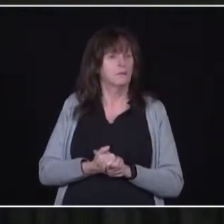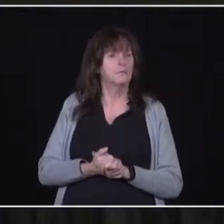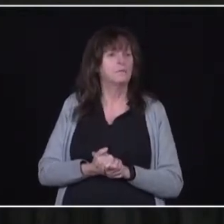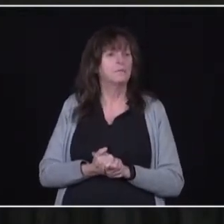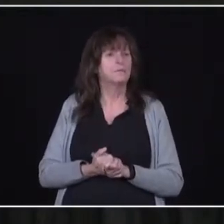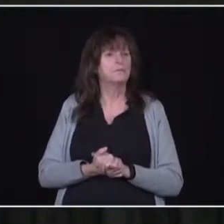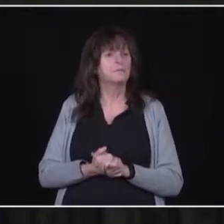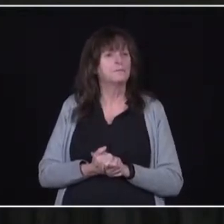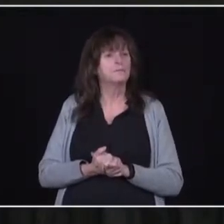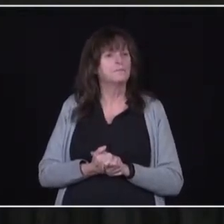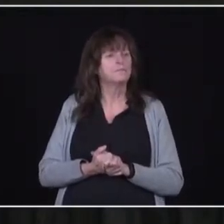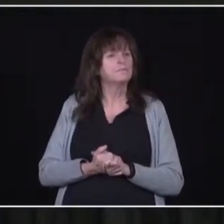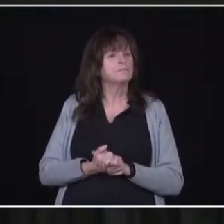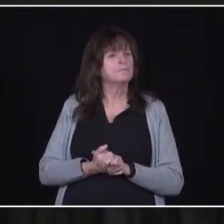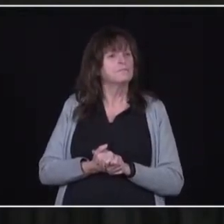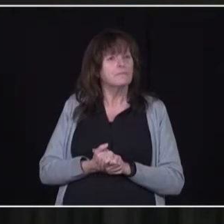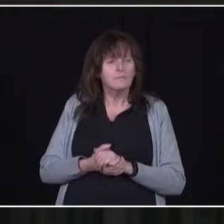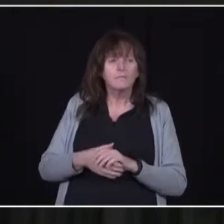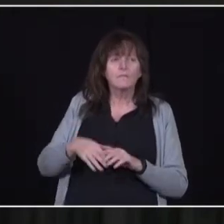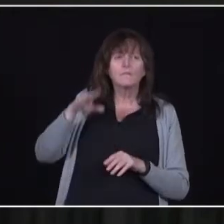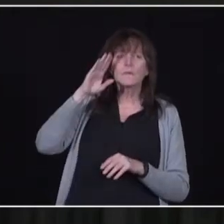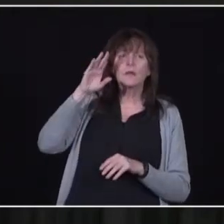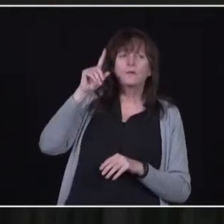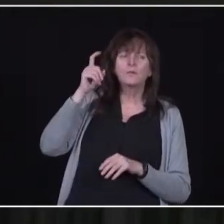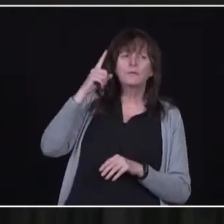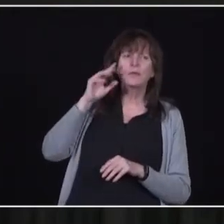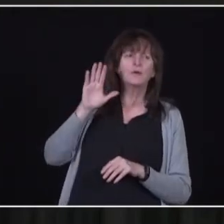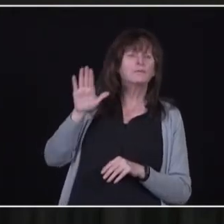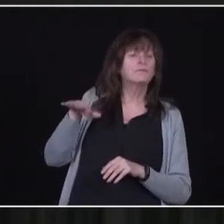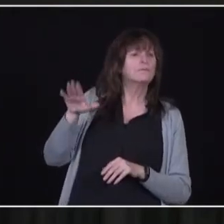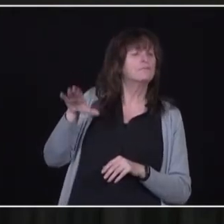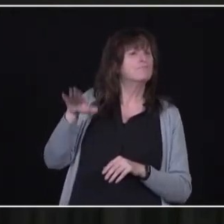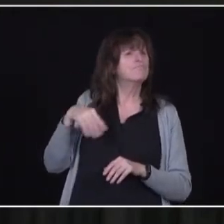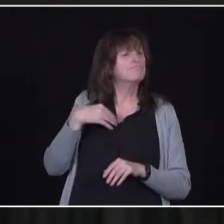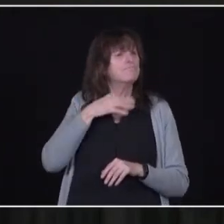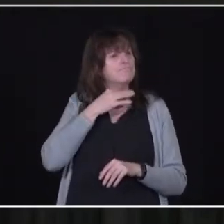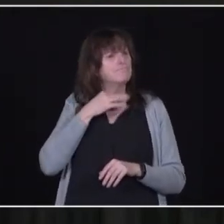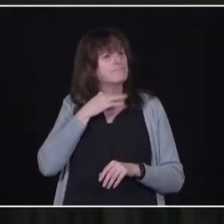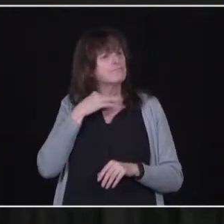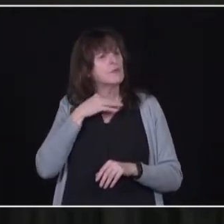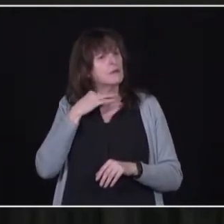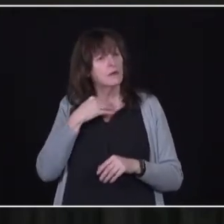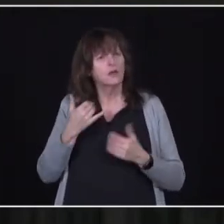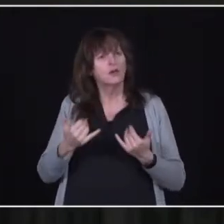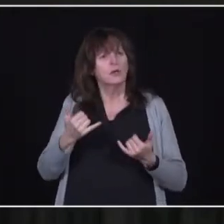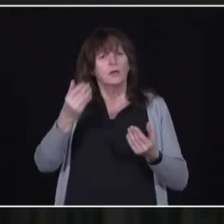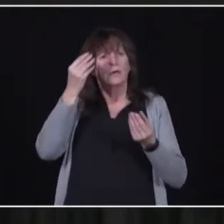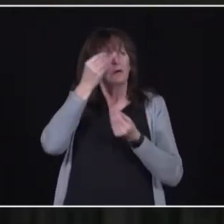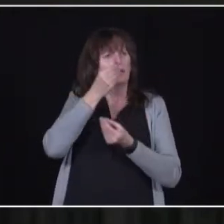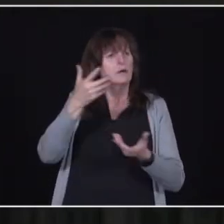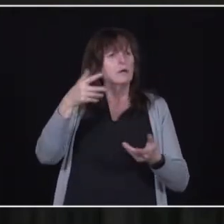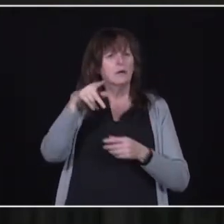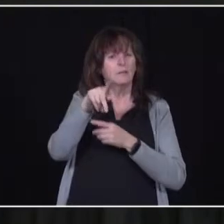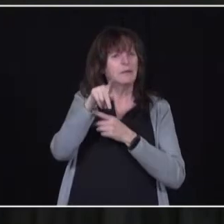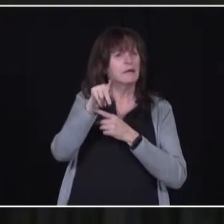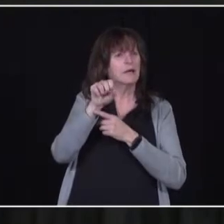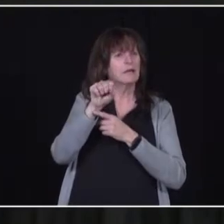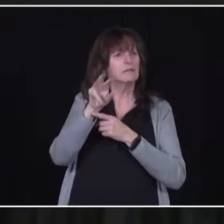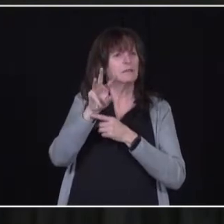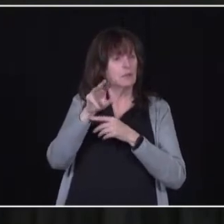talking about PSW's Will there be raises for PSW's